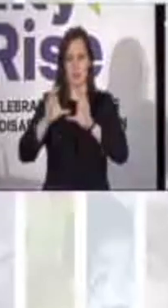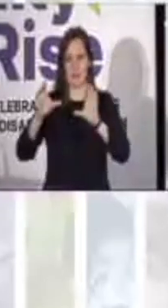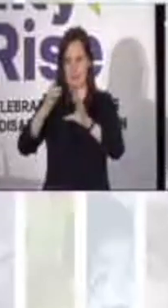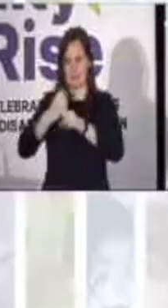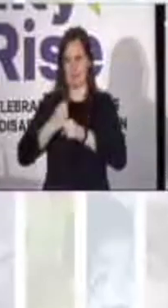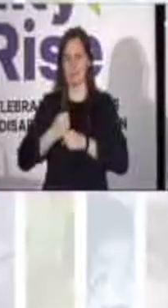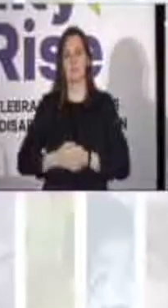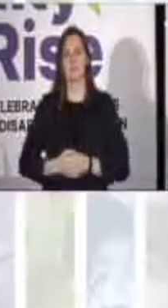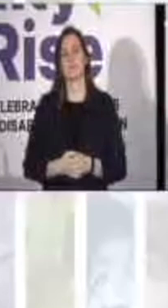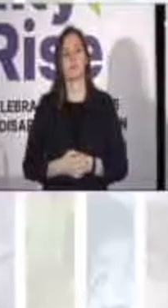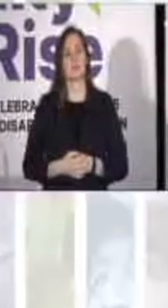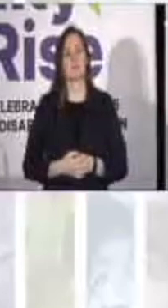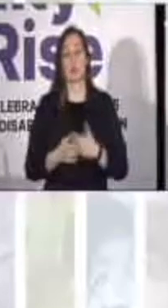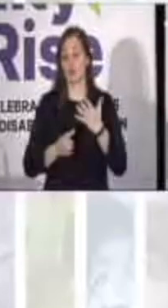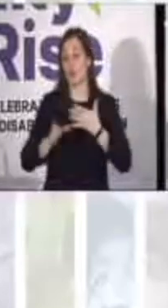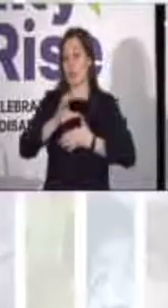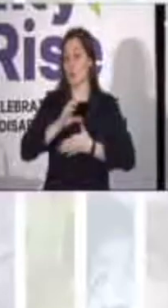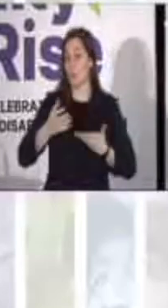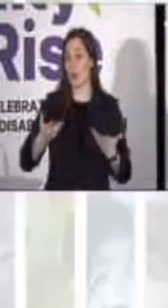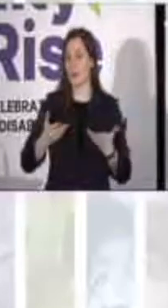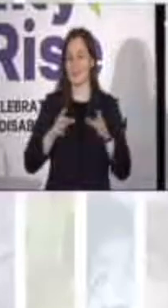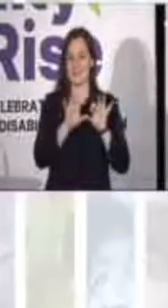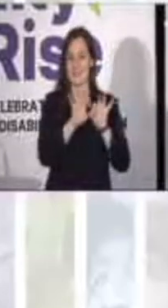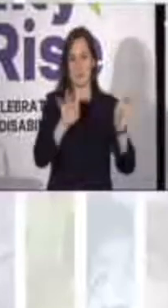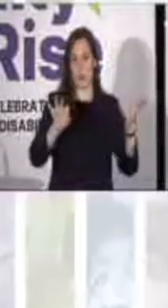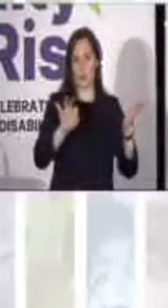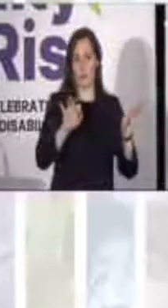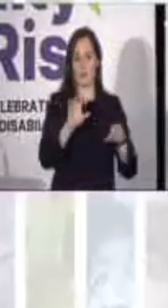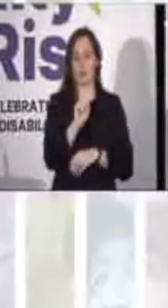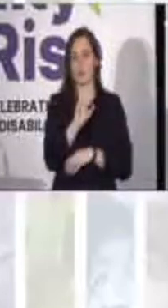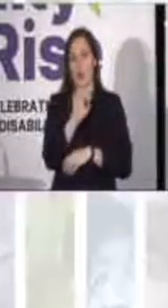HER CREDENTIALS INCLUDE A DIPLOMA IN SOFTWARE AND WEB DEVELOPMENT,